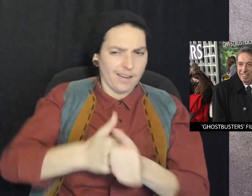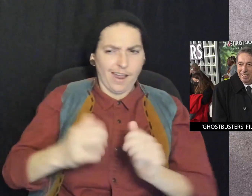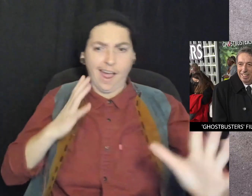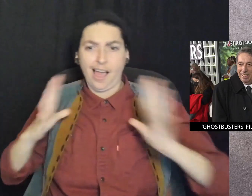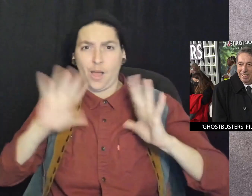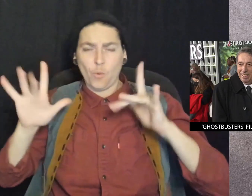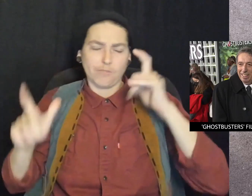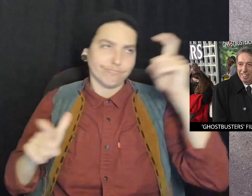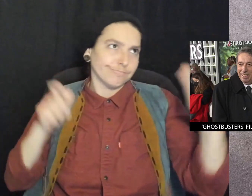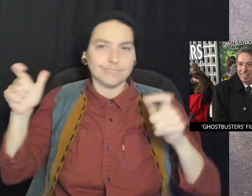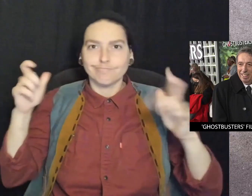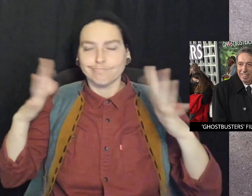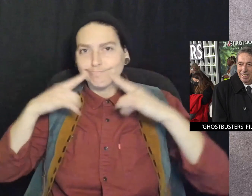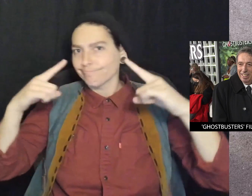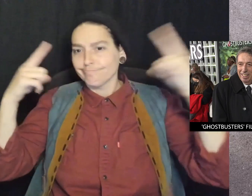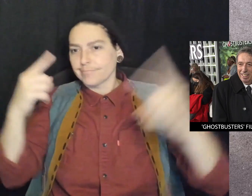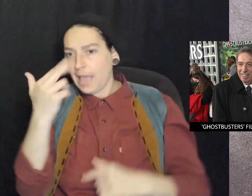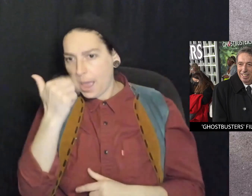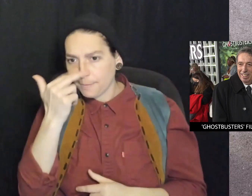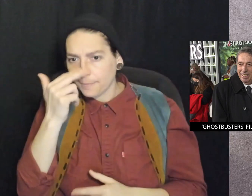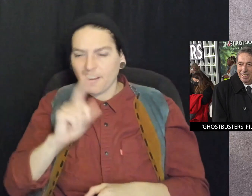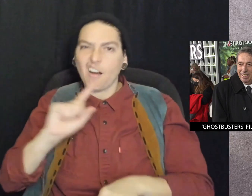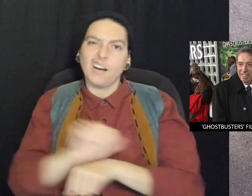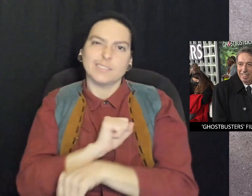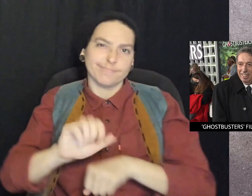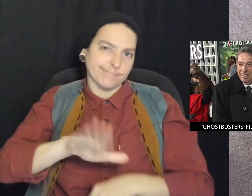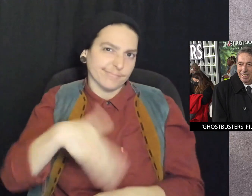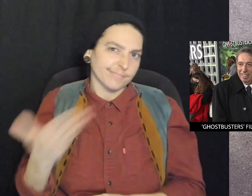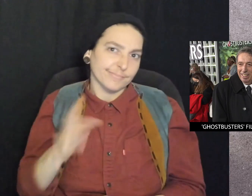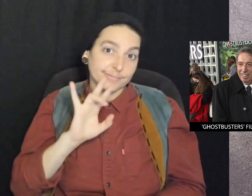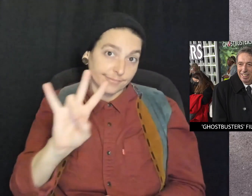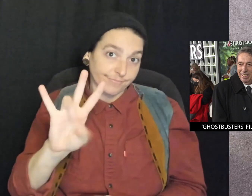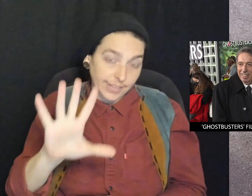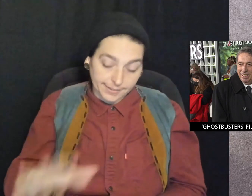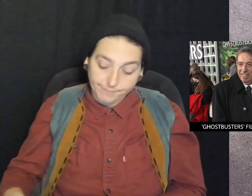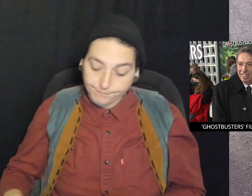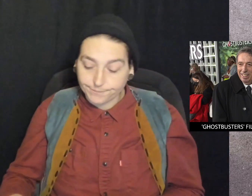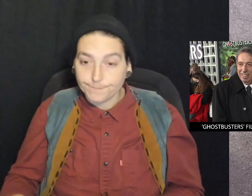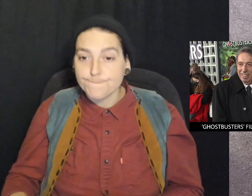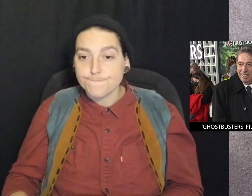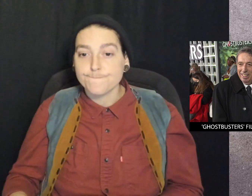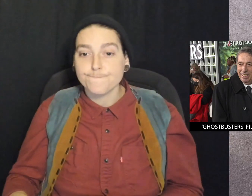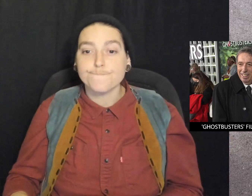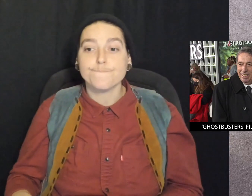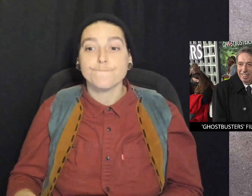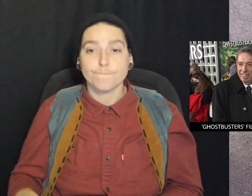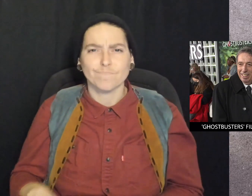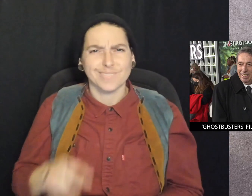Ivan Reitman the man behind some of Hollywood's biggest comedies has died at 75 years old